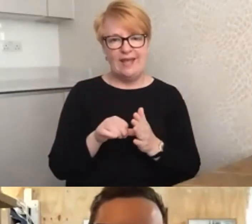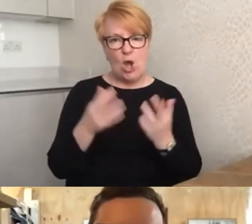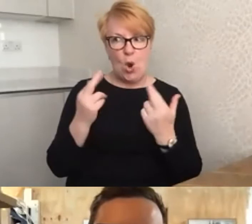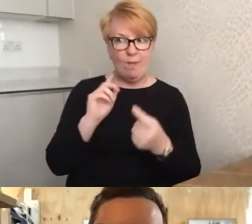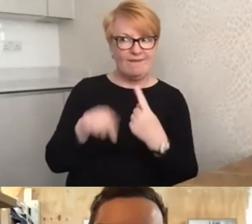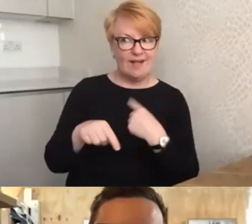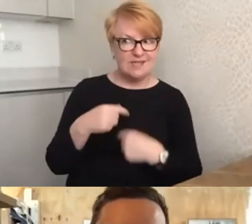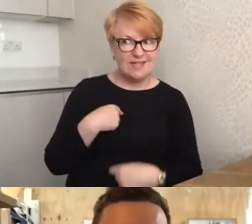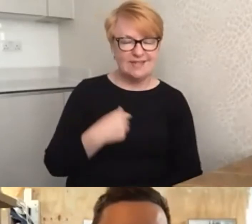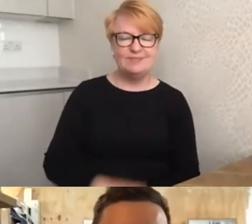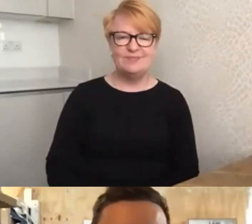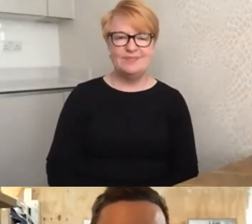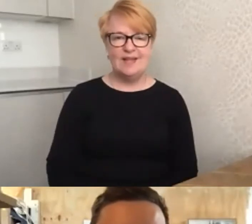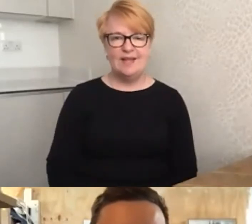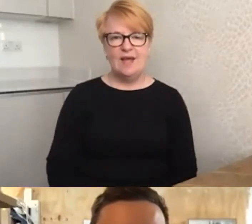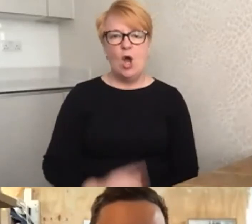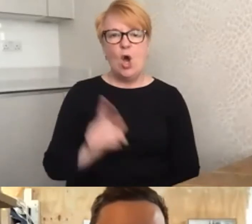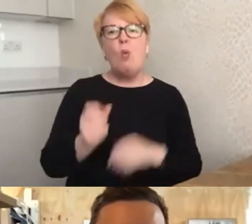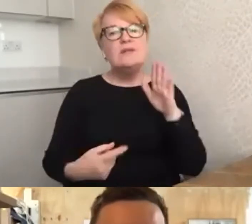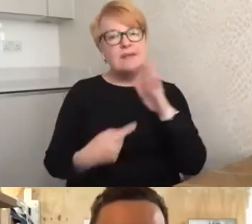Yeah, what's important is trust, you have to trust each other and